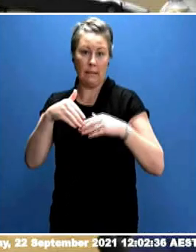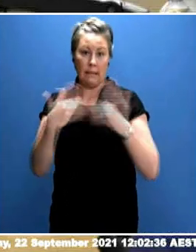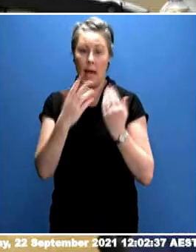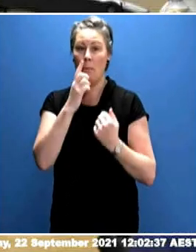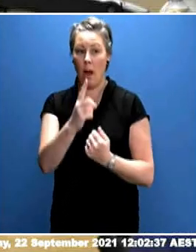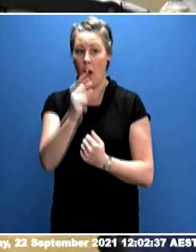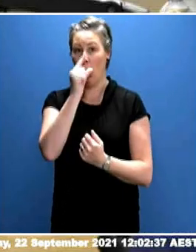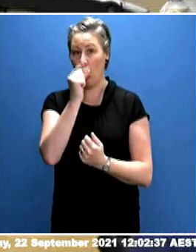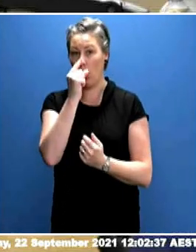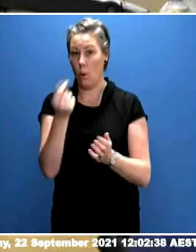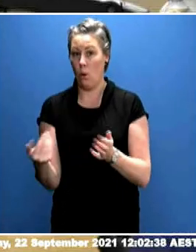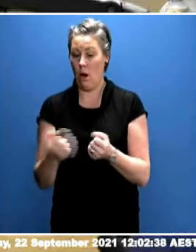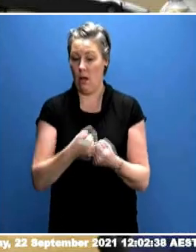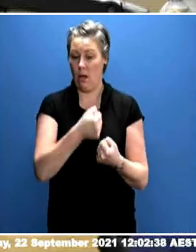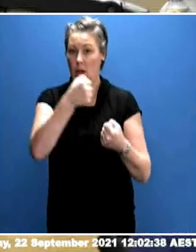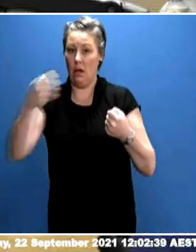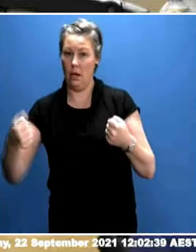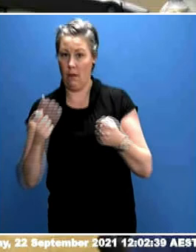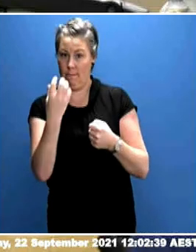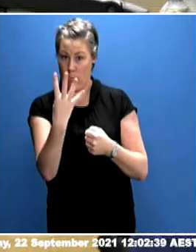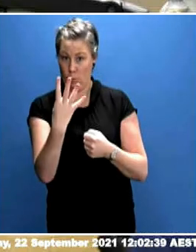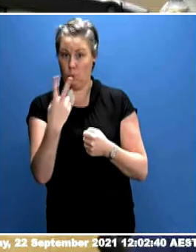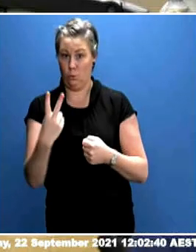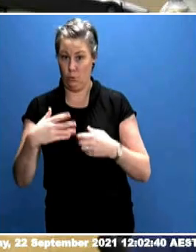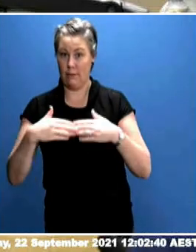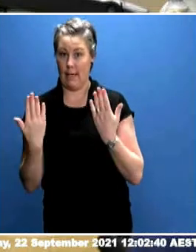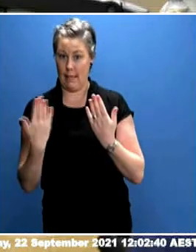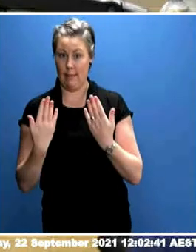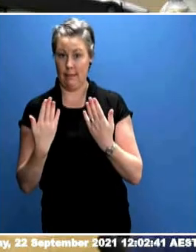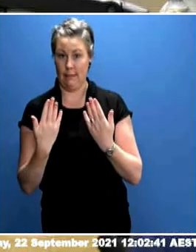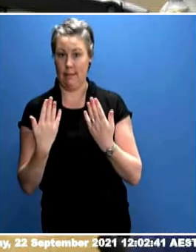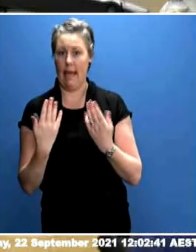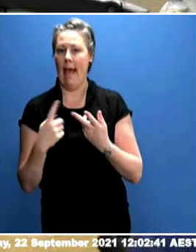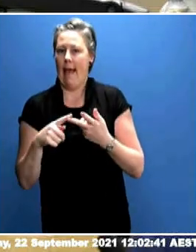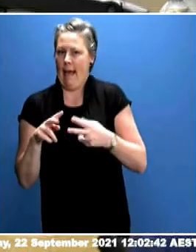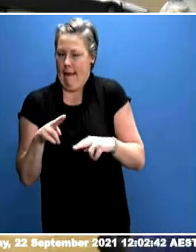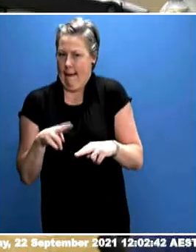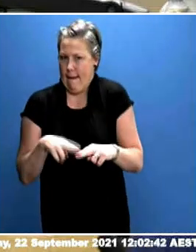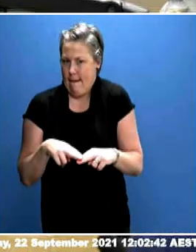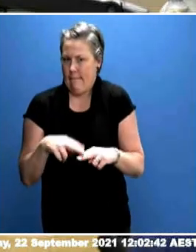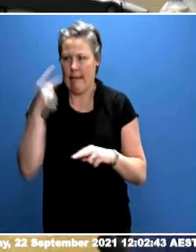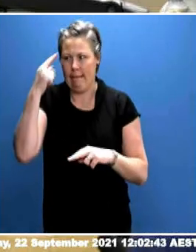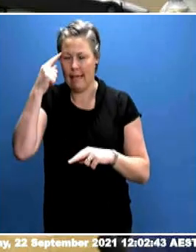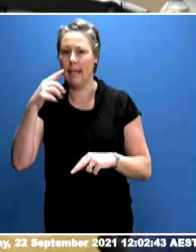out to another 21 days to make 42 if that's thought appropriate.